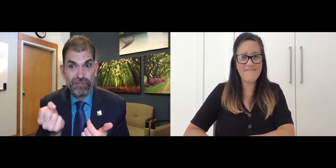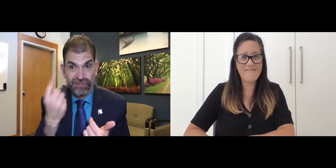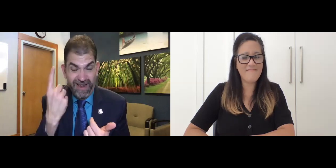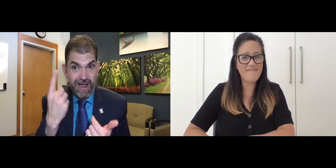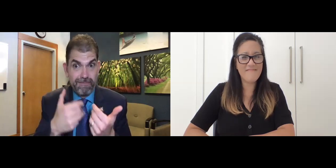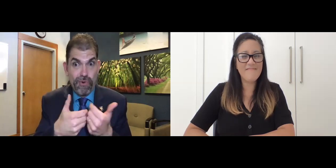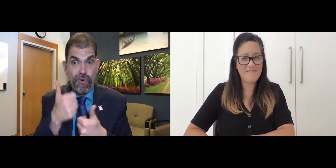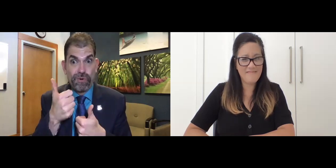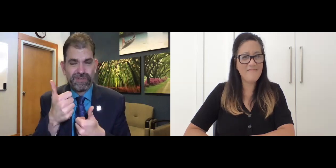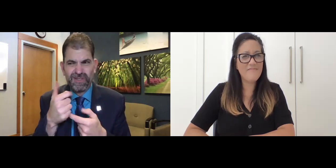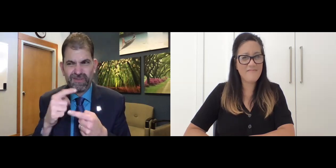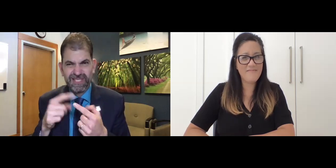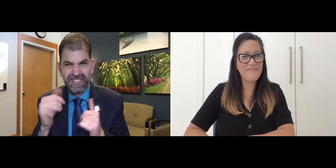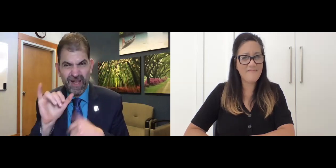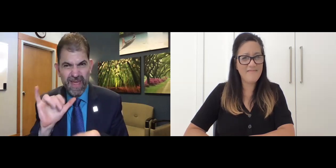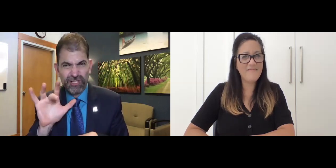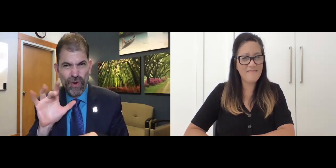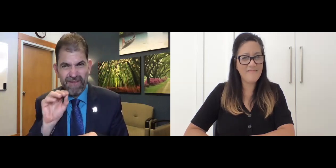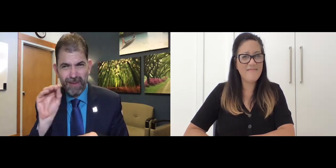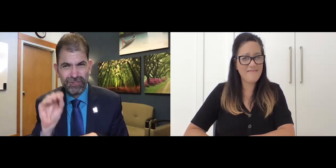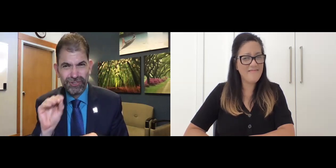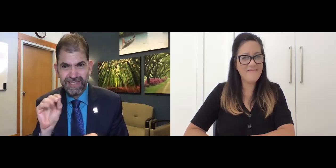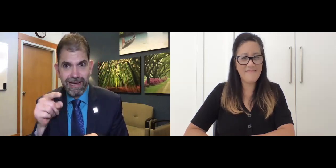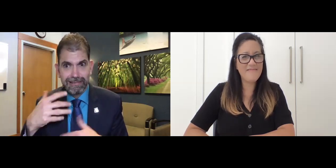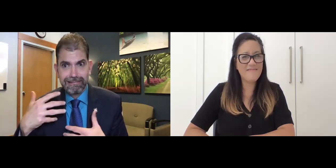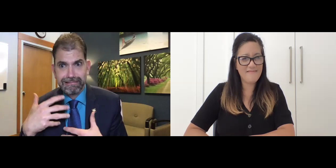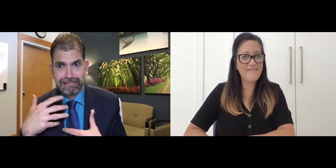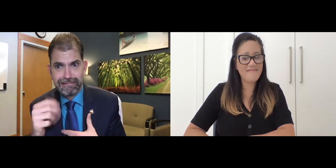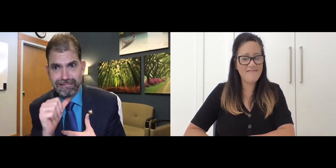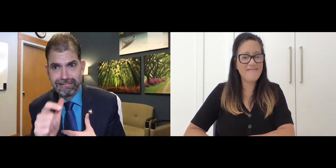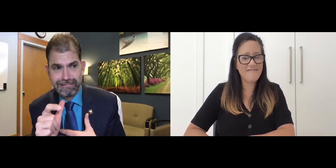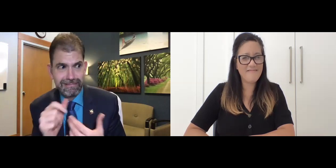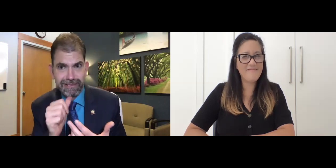social interactions because even if they could hear 25 or 75 percent of the time